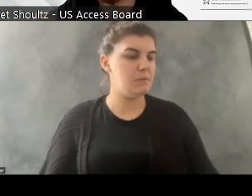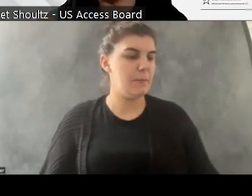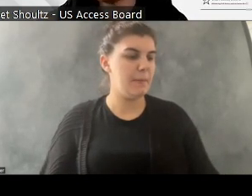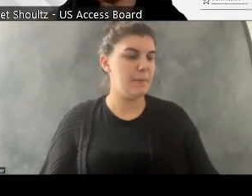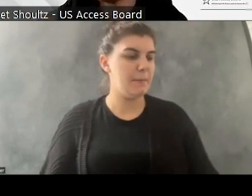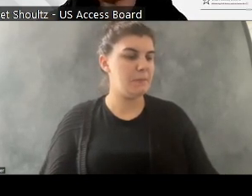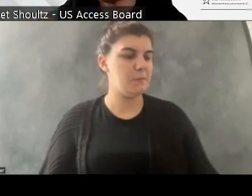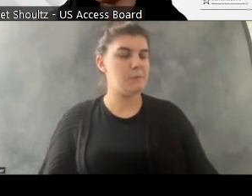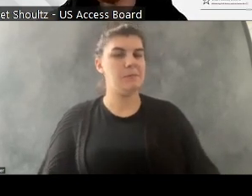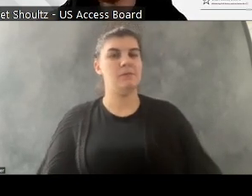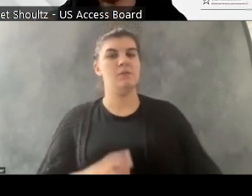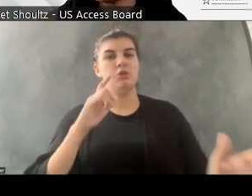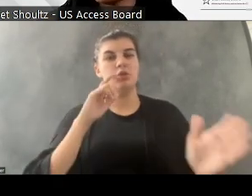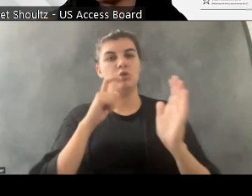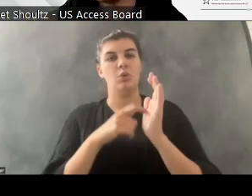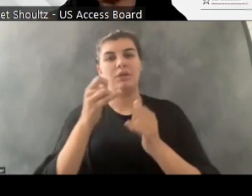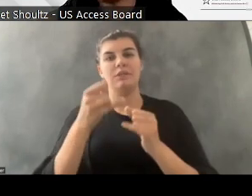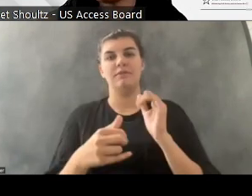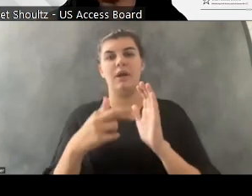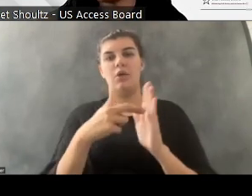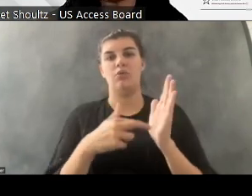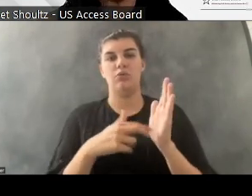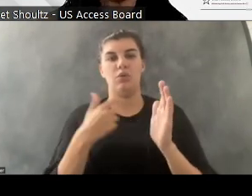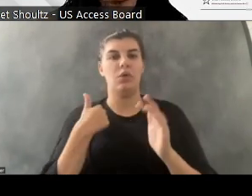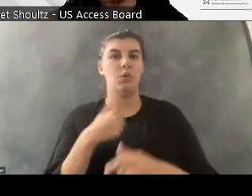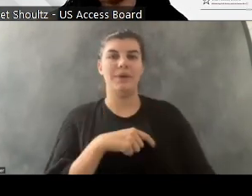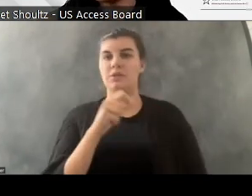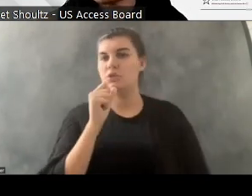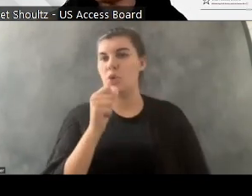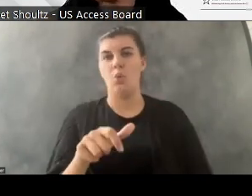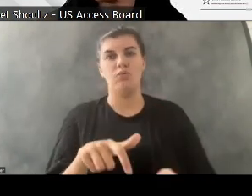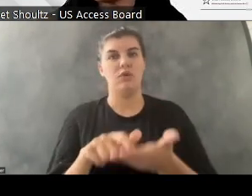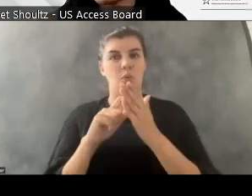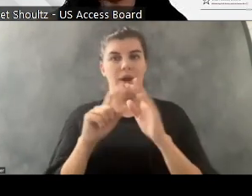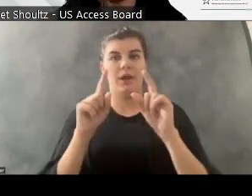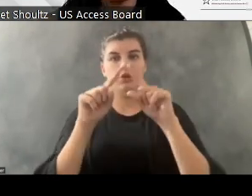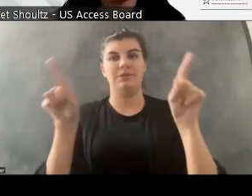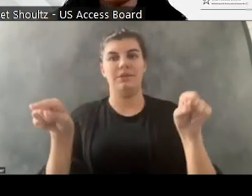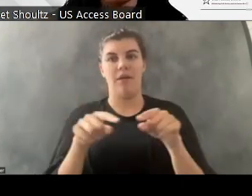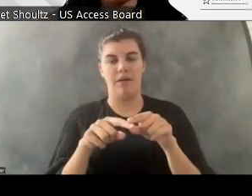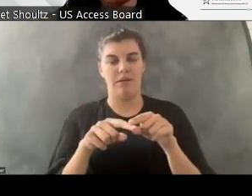You'll notice in the final rule that we do not require signage at accessible passenger loading